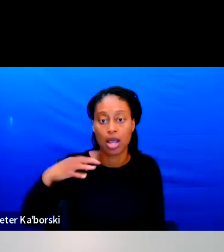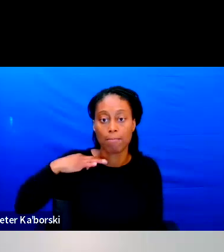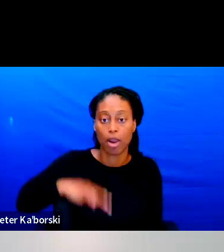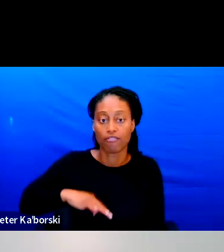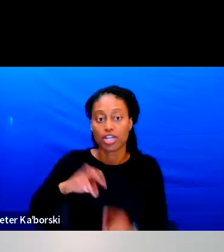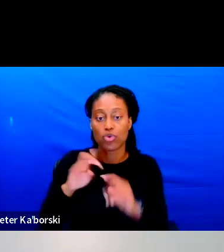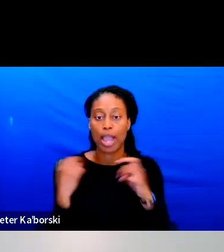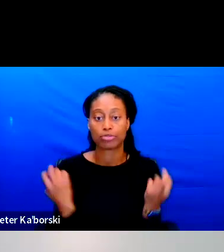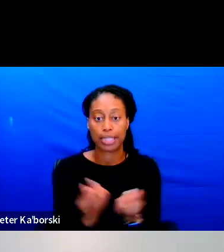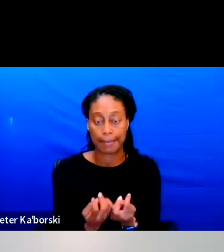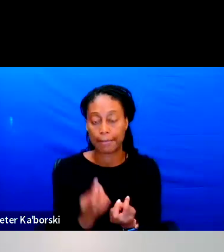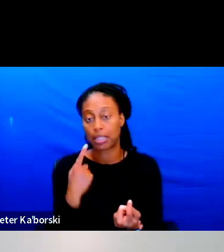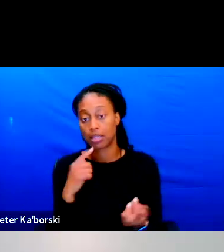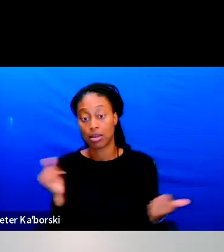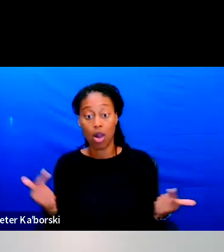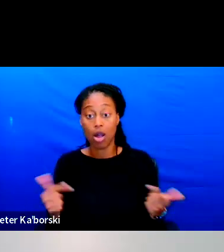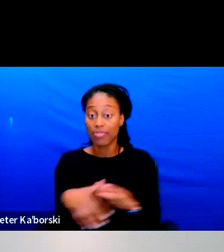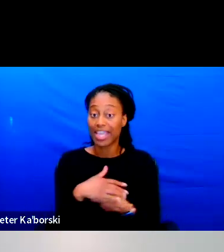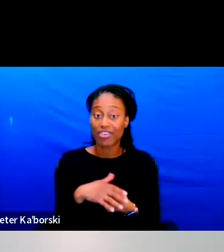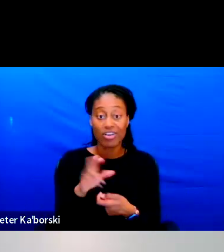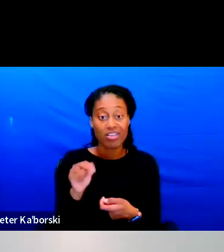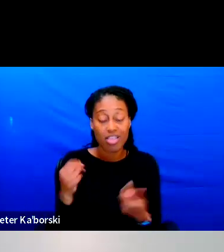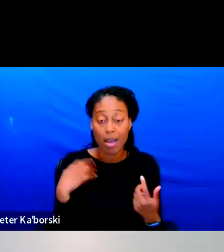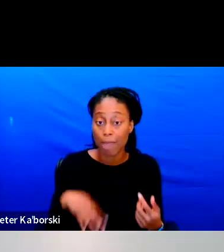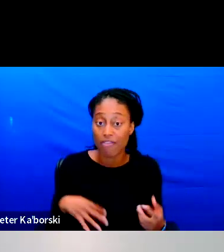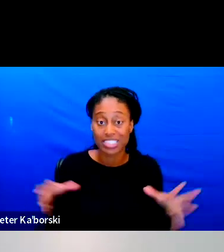Kyle Kleist: of just all the area nonprofits getting together. And I found out so much